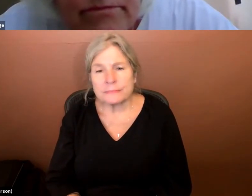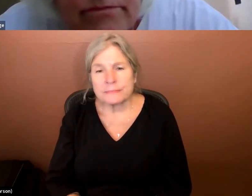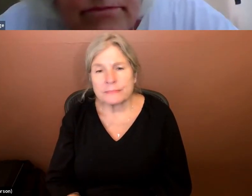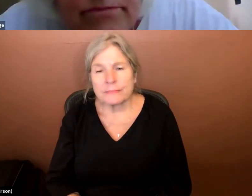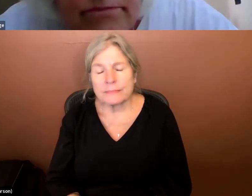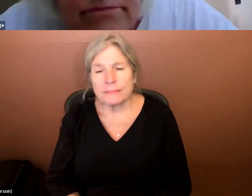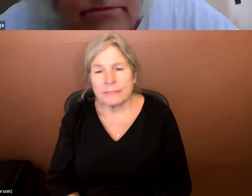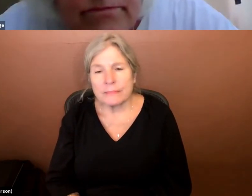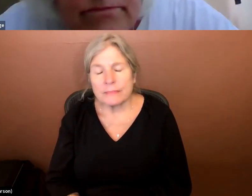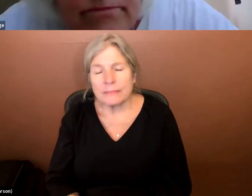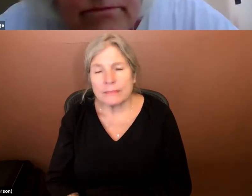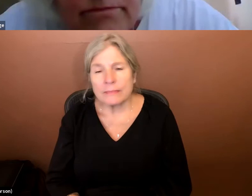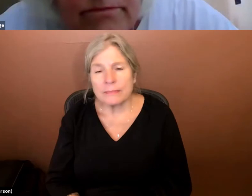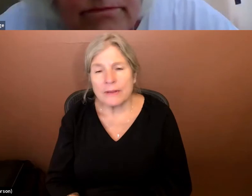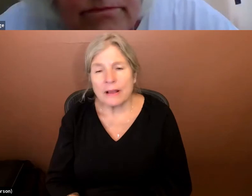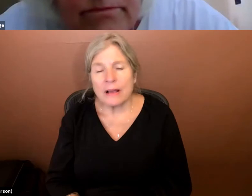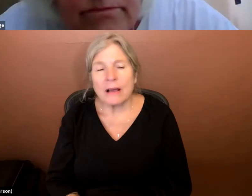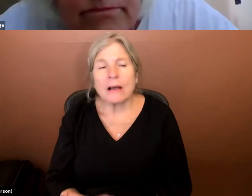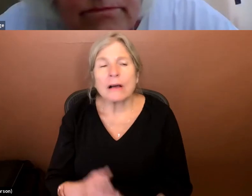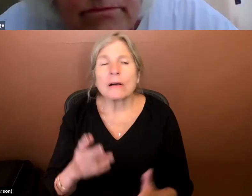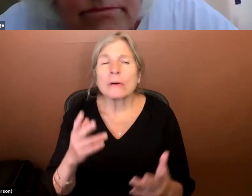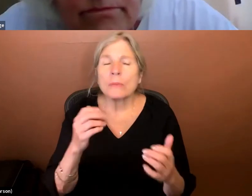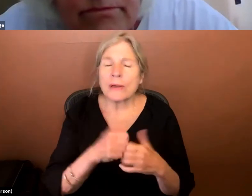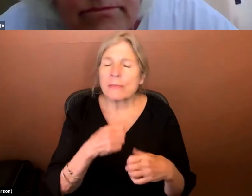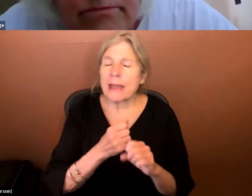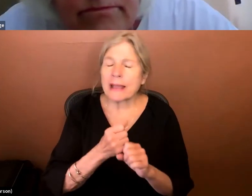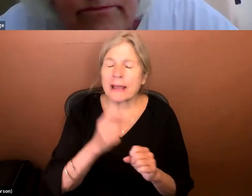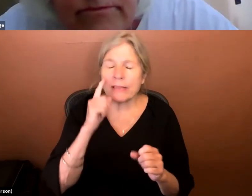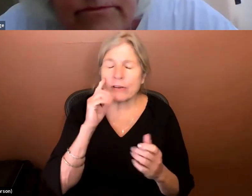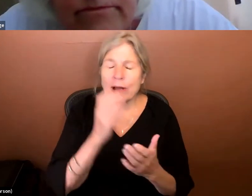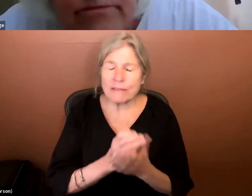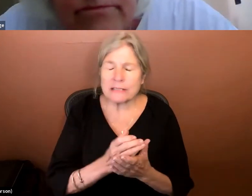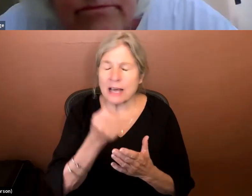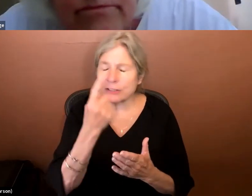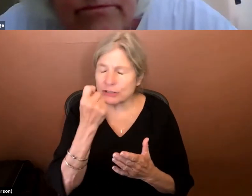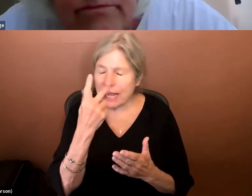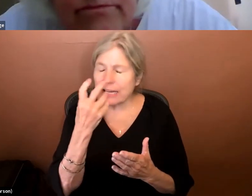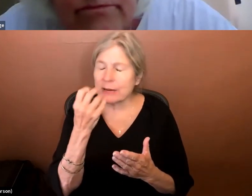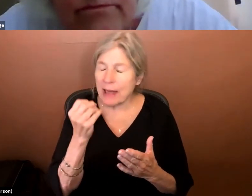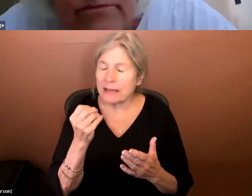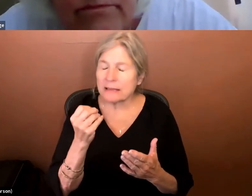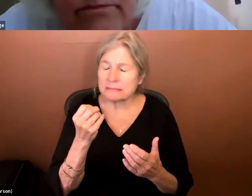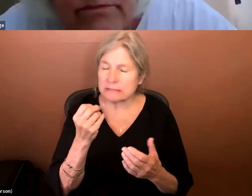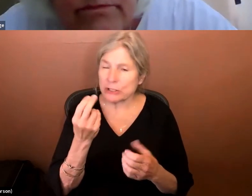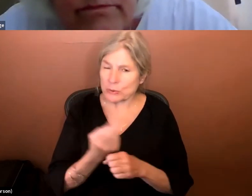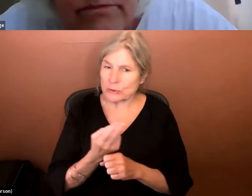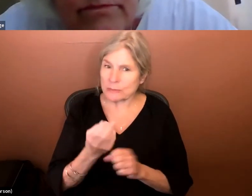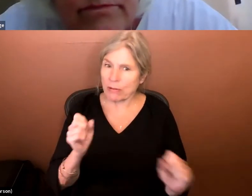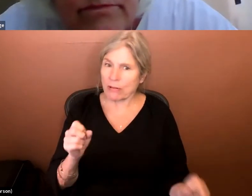making the graphics understandable and usable, I think that a lot